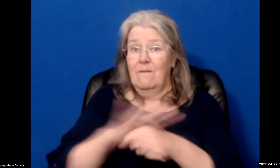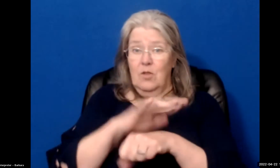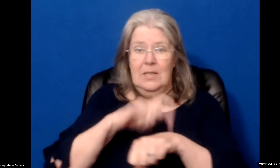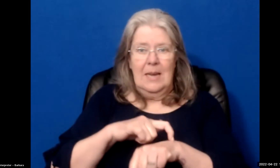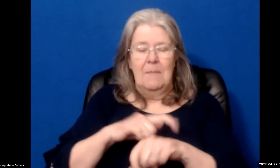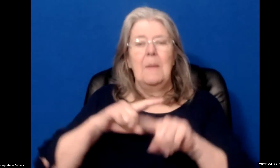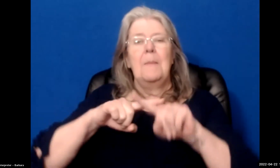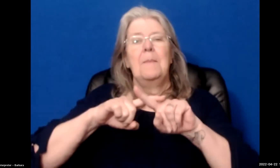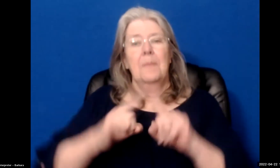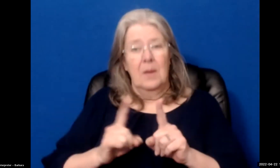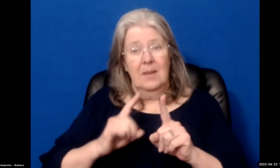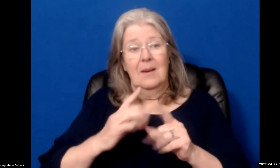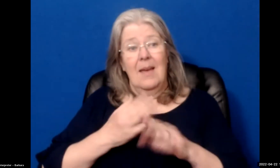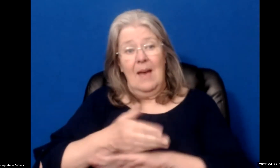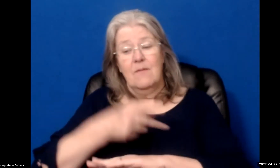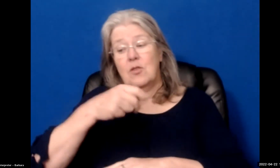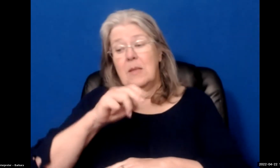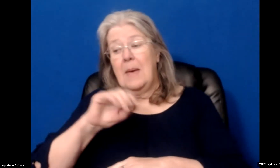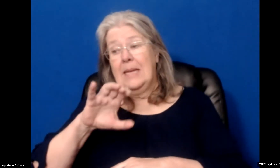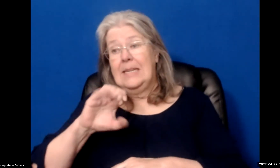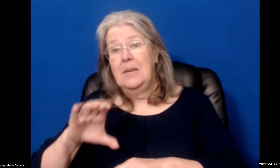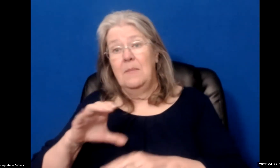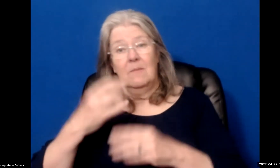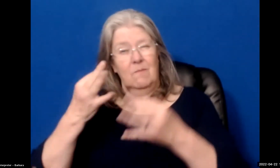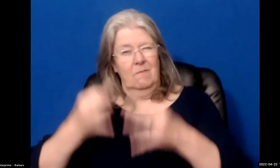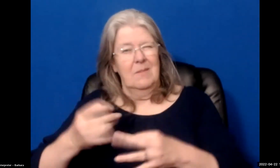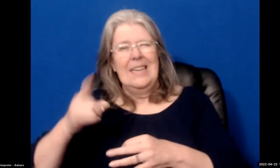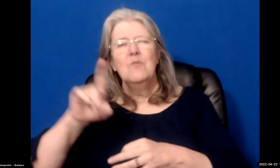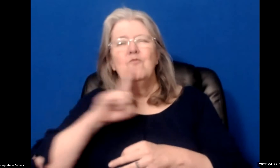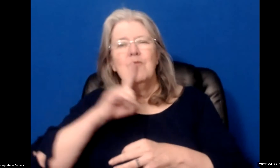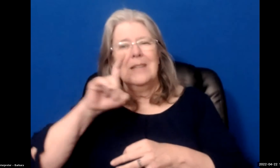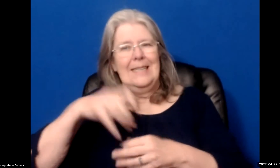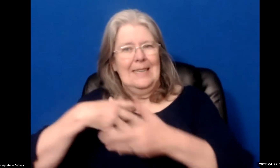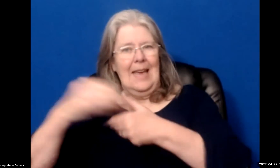house some of the time. So we went ahead and took advantage of this time to work on behaviors